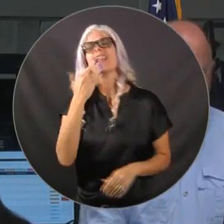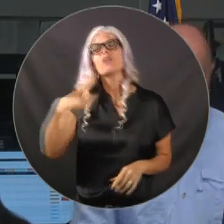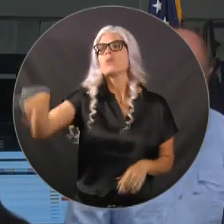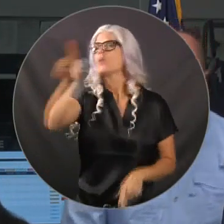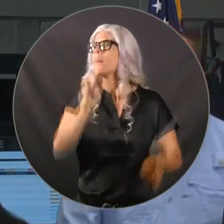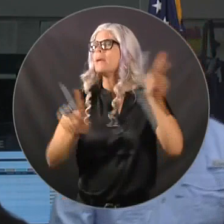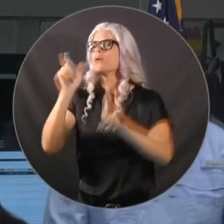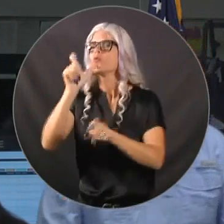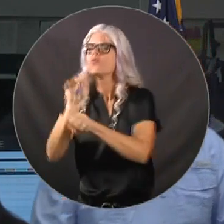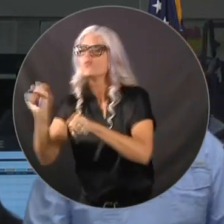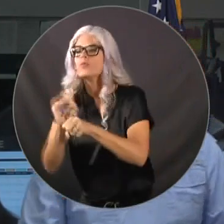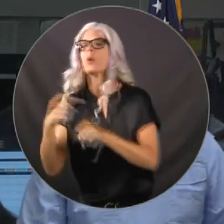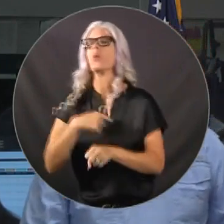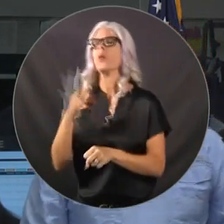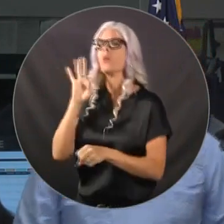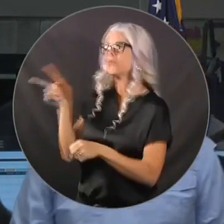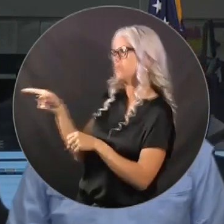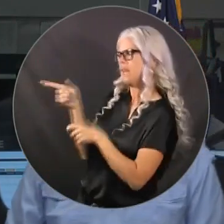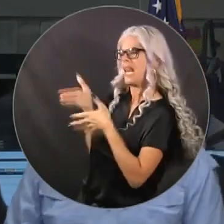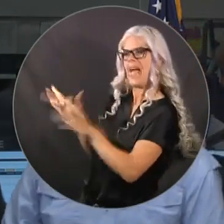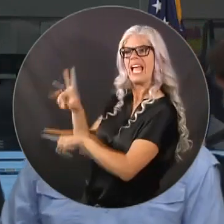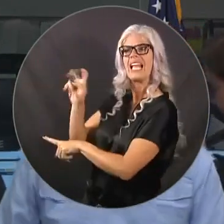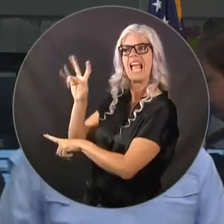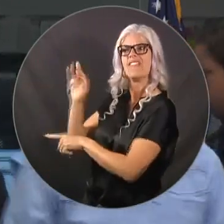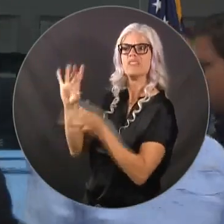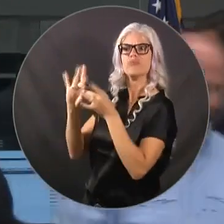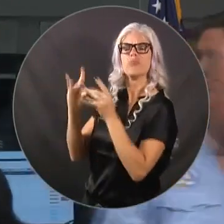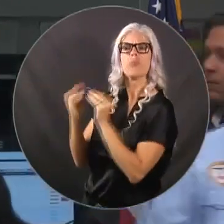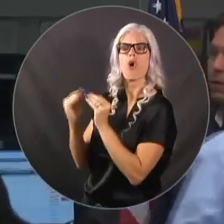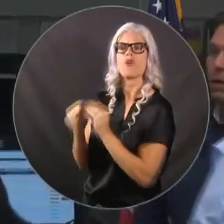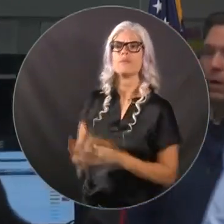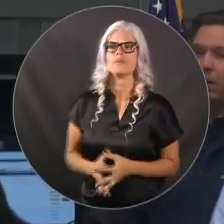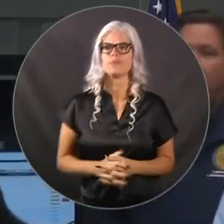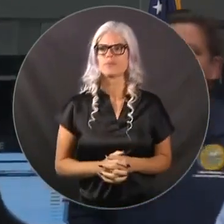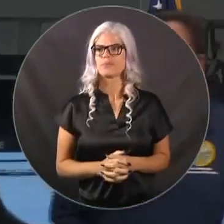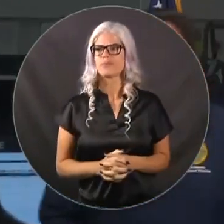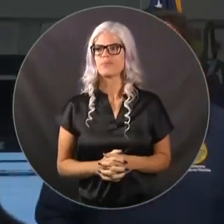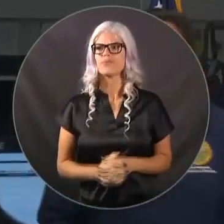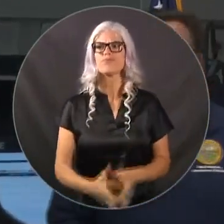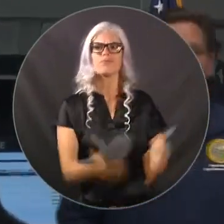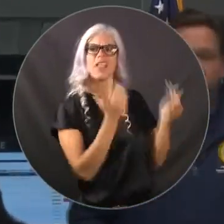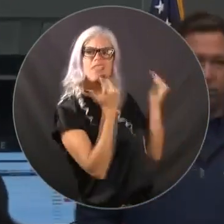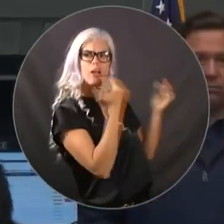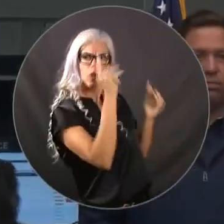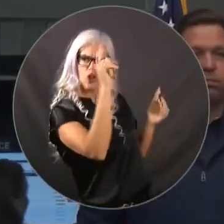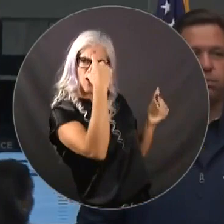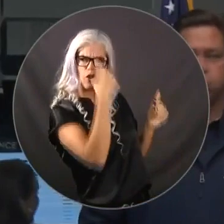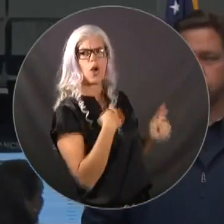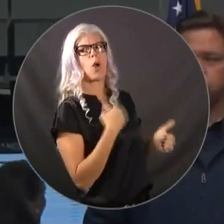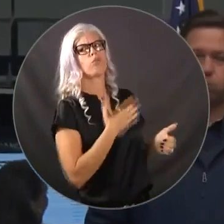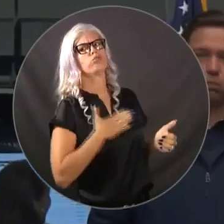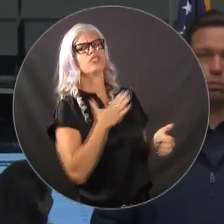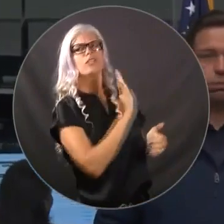kevin with further update I appreciate your involve